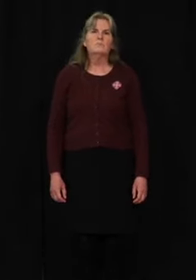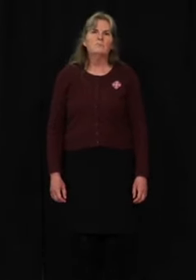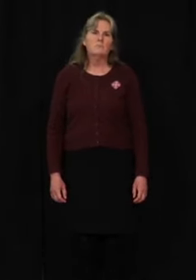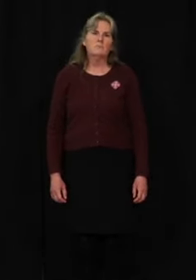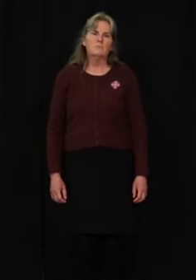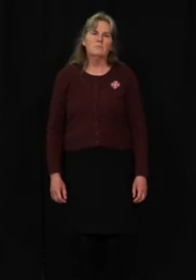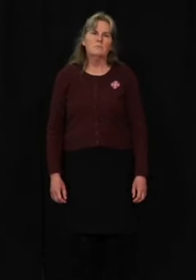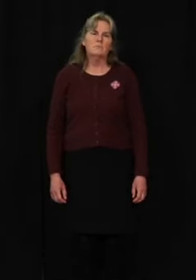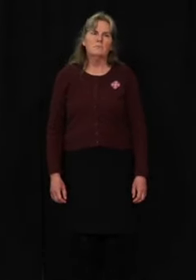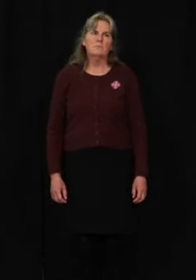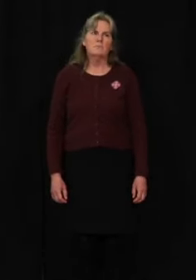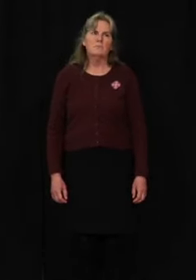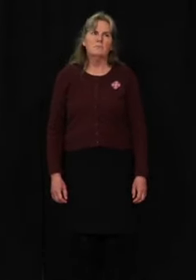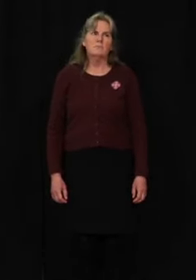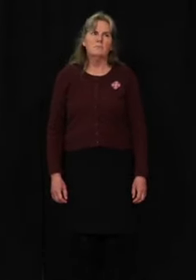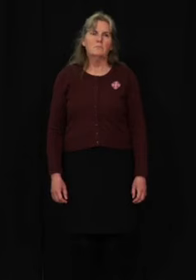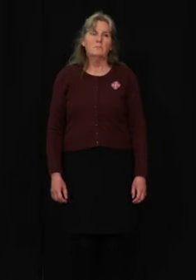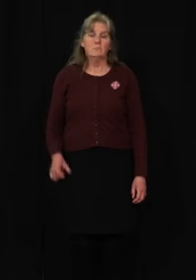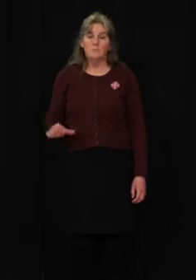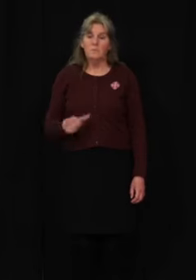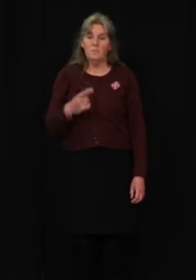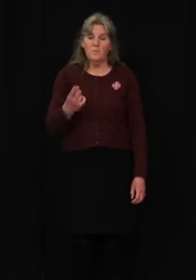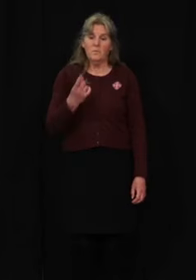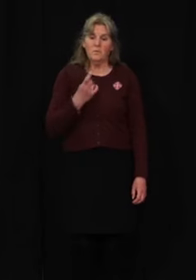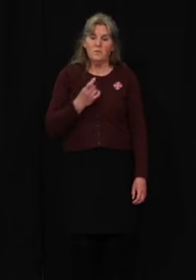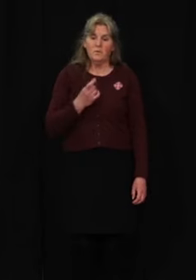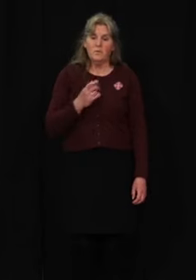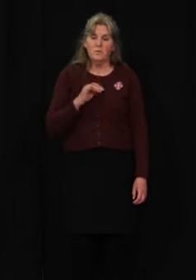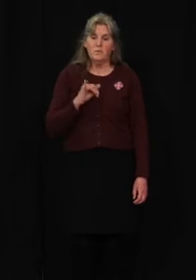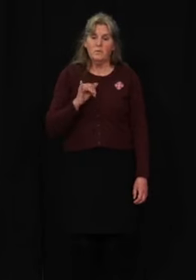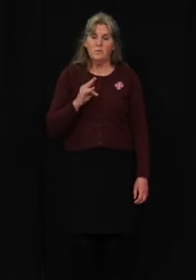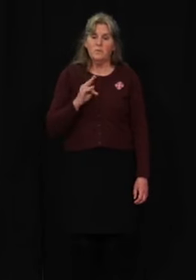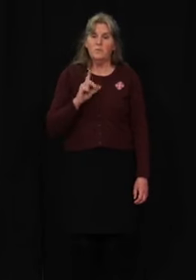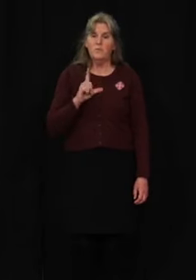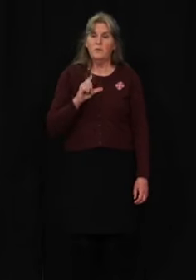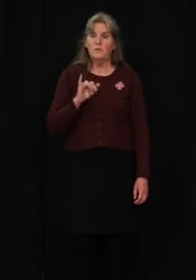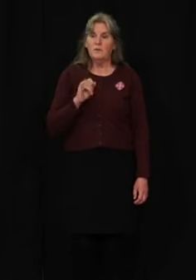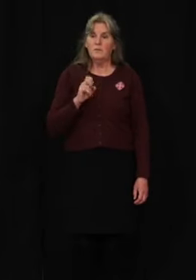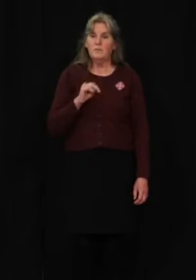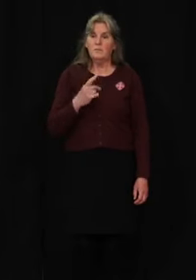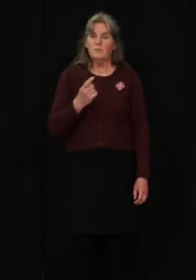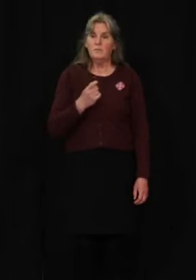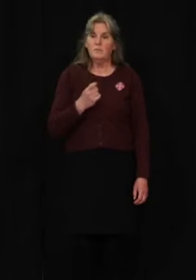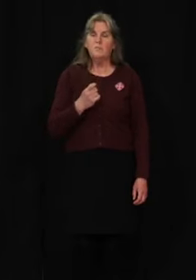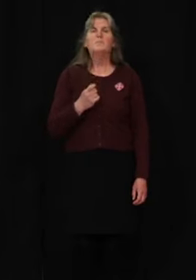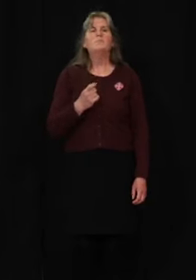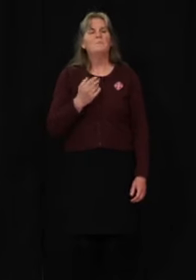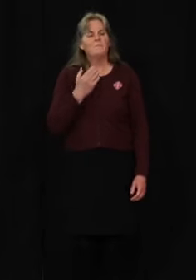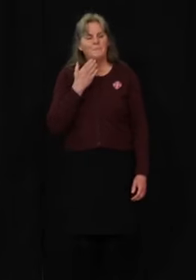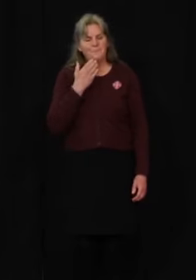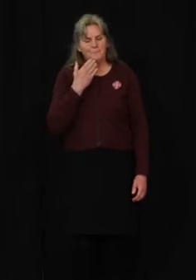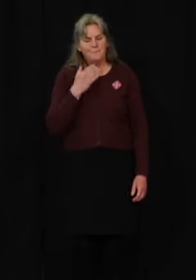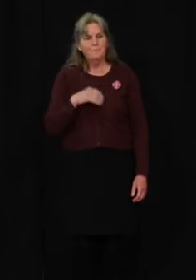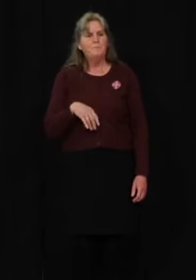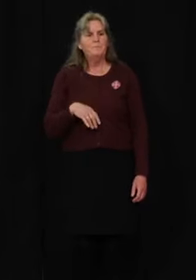that Yukon.ca. Whether or not you're at the organizers of the Canada games centre or a business that was